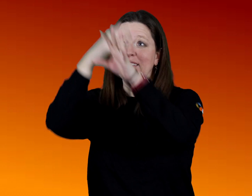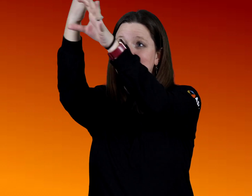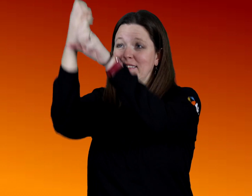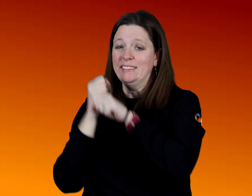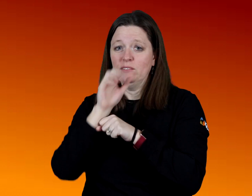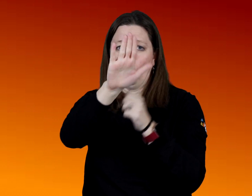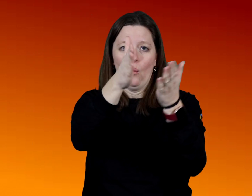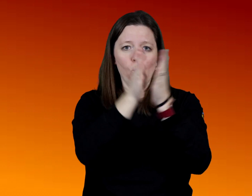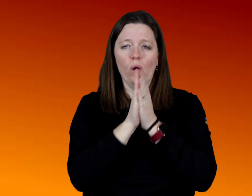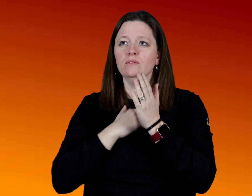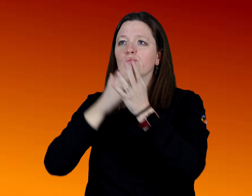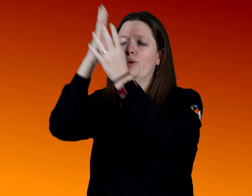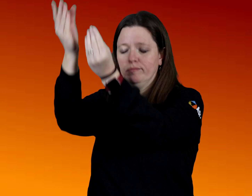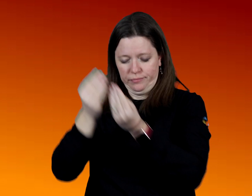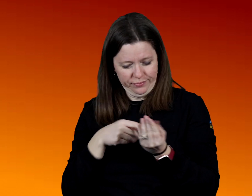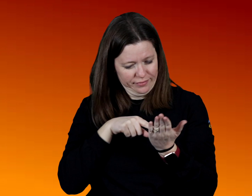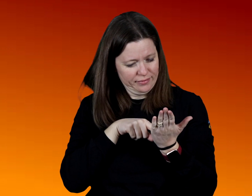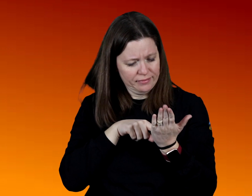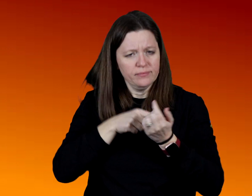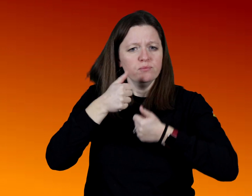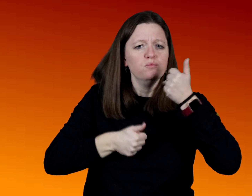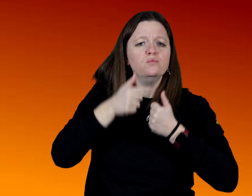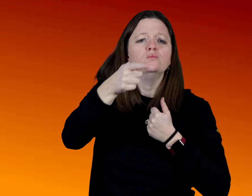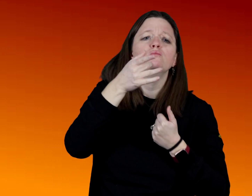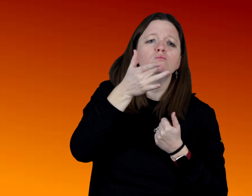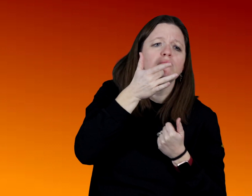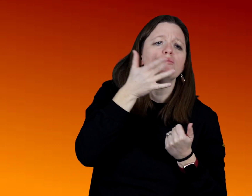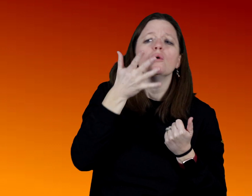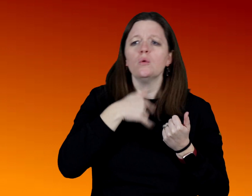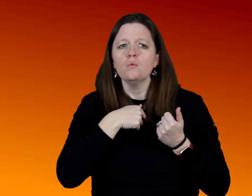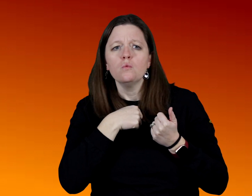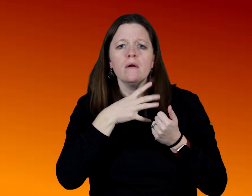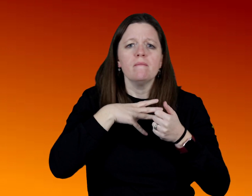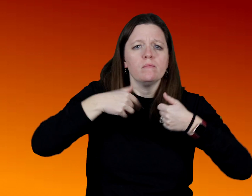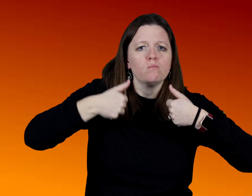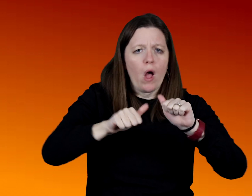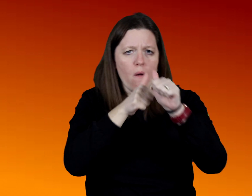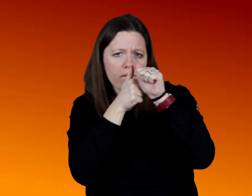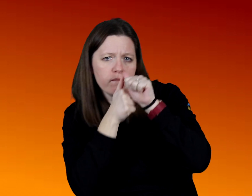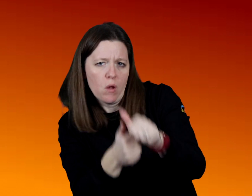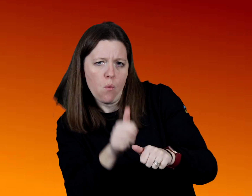When we get a request we will try to follow your preferences